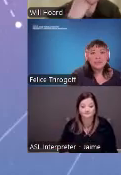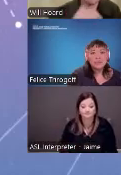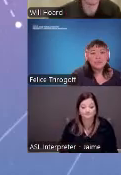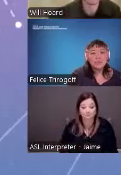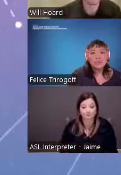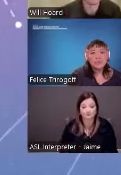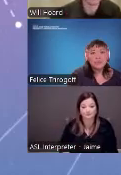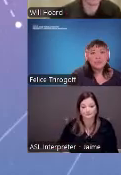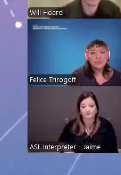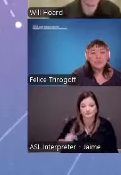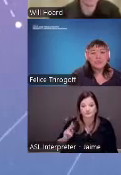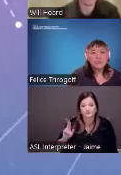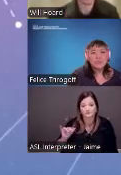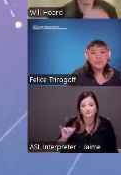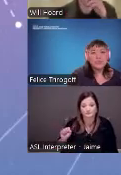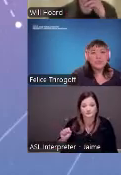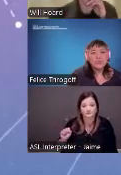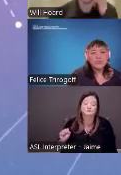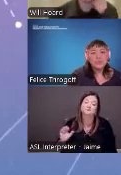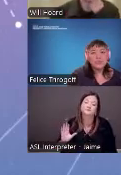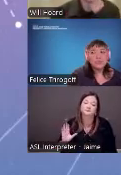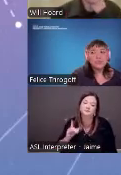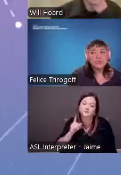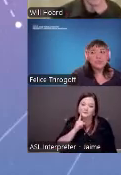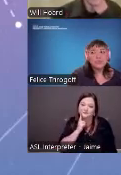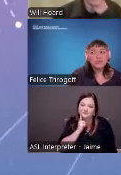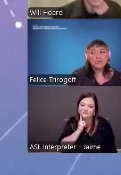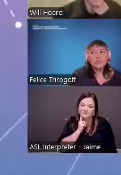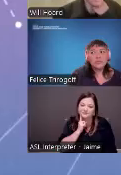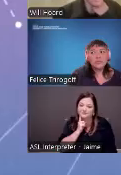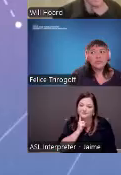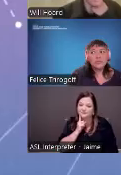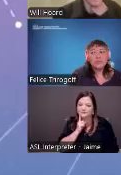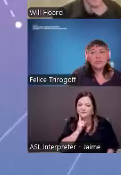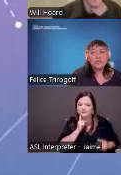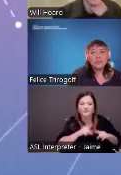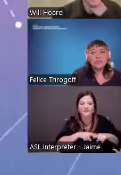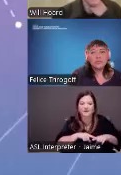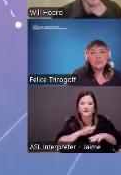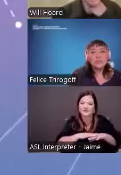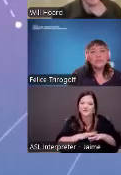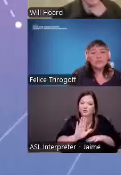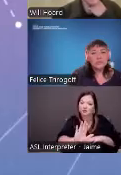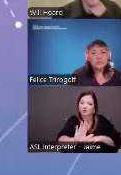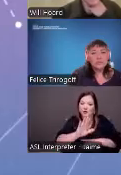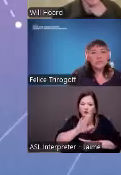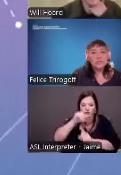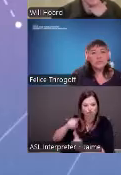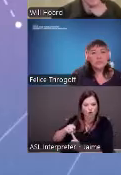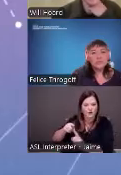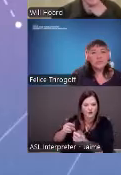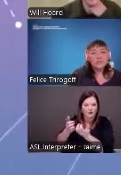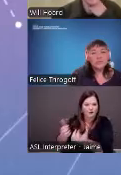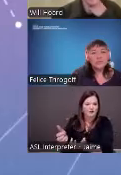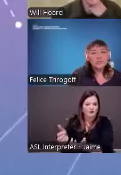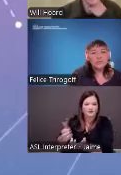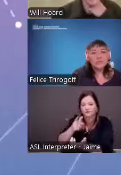I think it depends on who their target audience is, who they're trying to reach, and what their needs are.